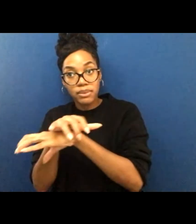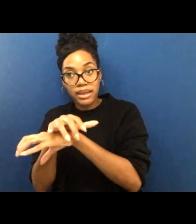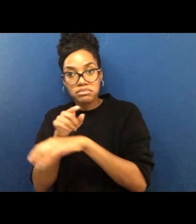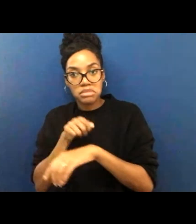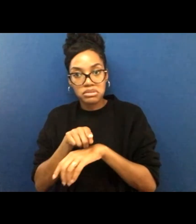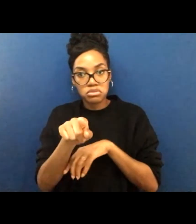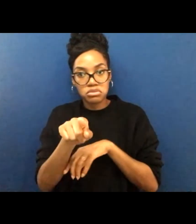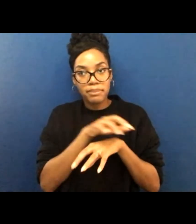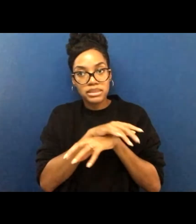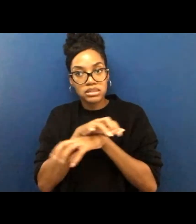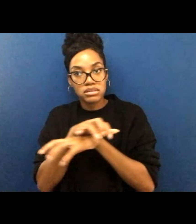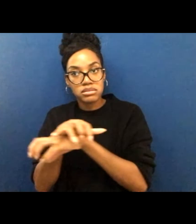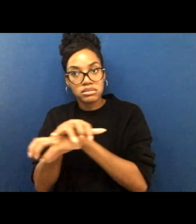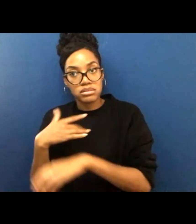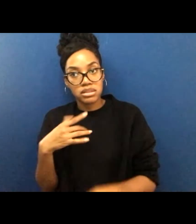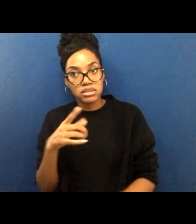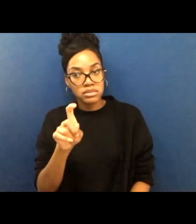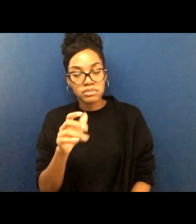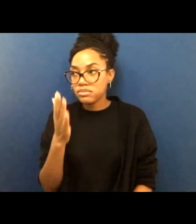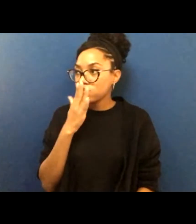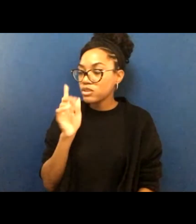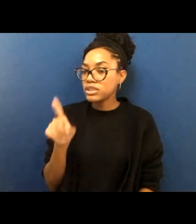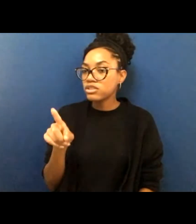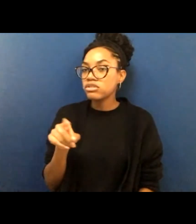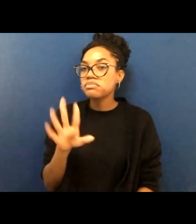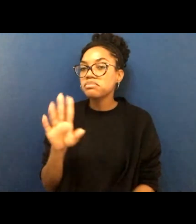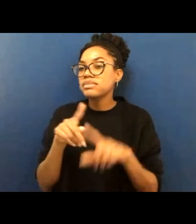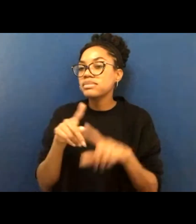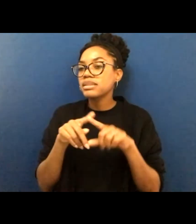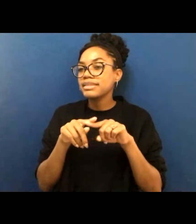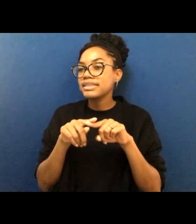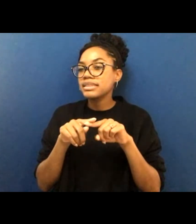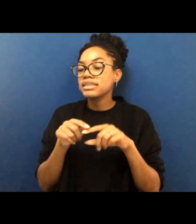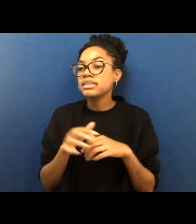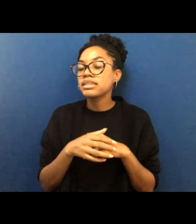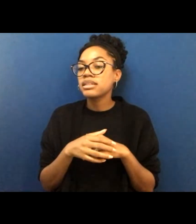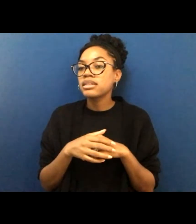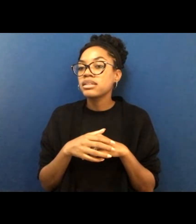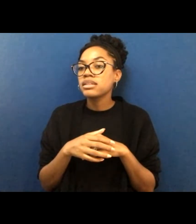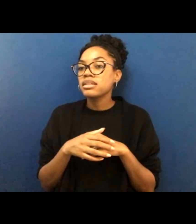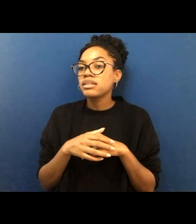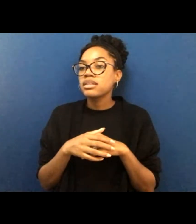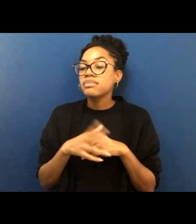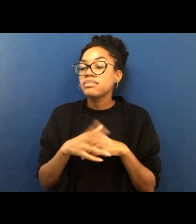So it depends on... All crab are capable of moving sideways.